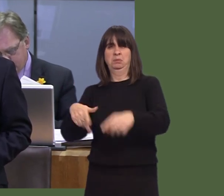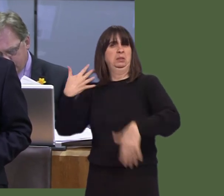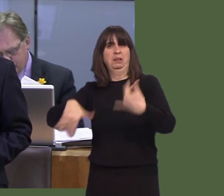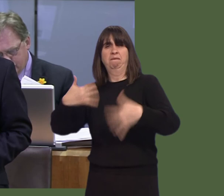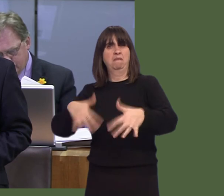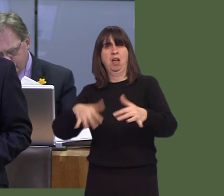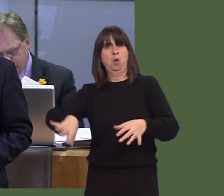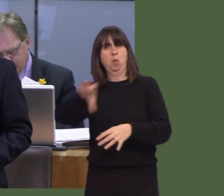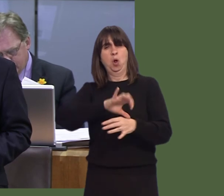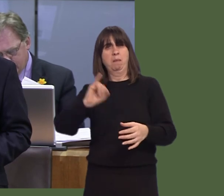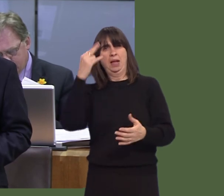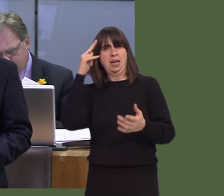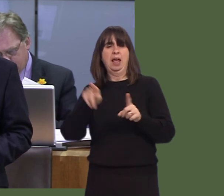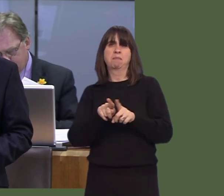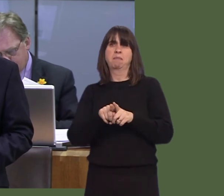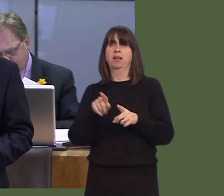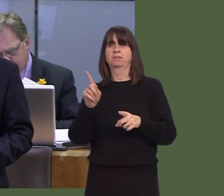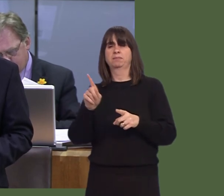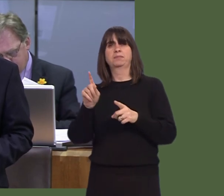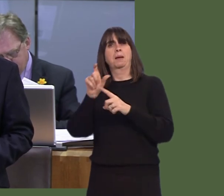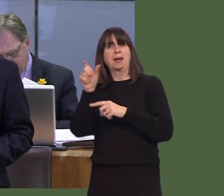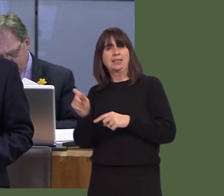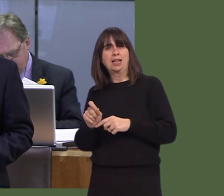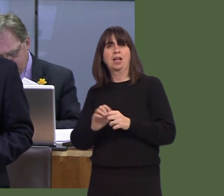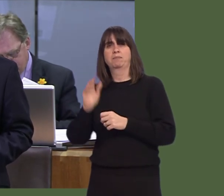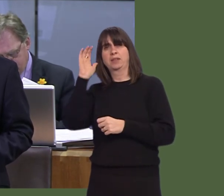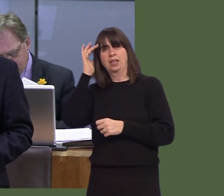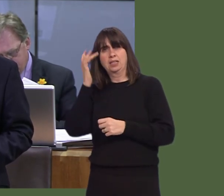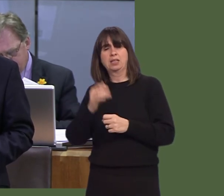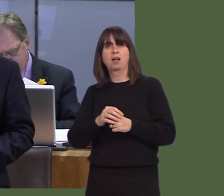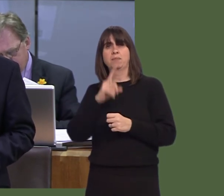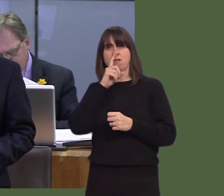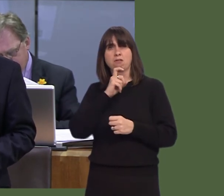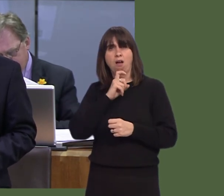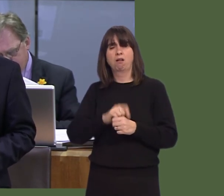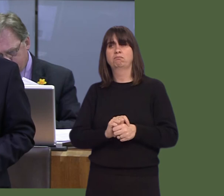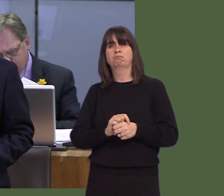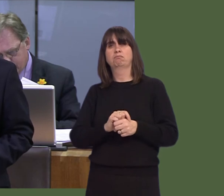The Welsh Government also has announced an extra £73 million allocated to the twenty-first century schools education programme.